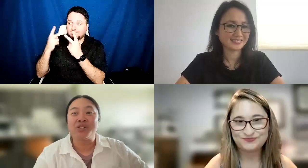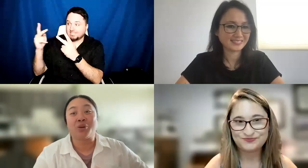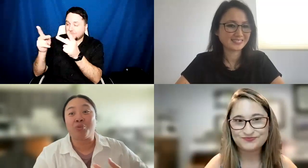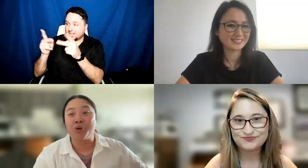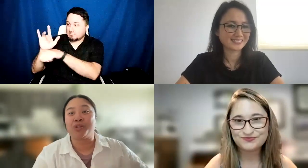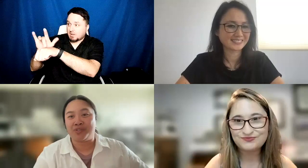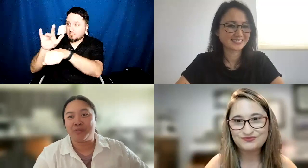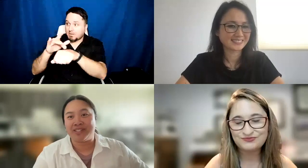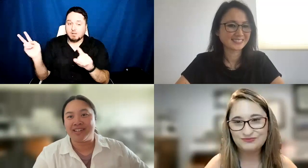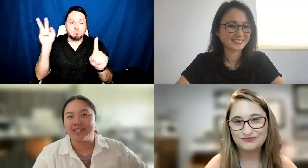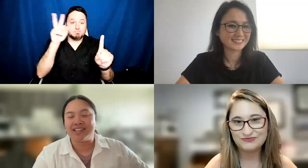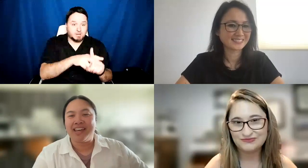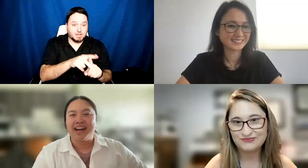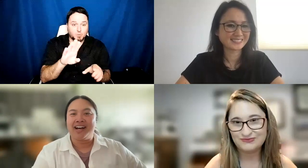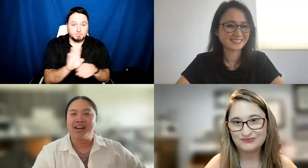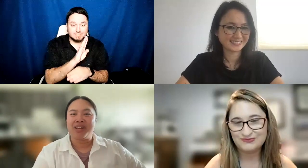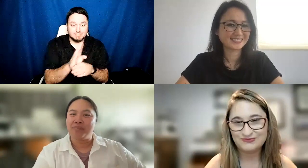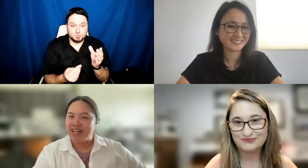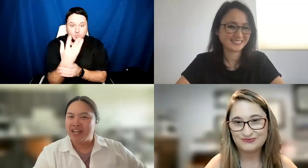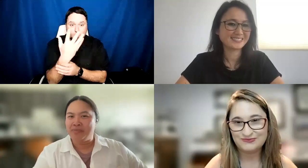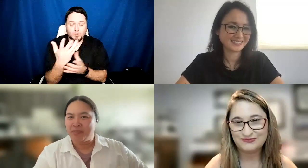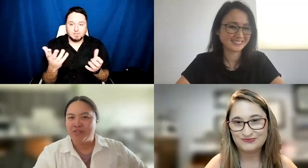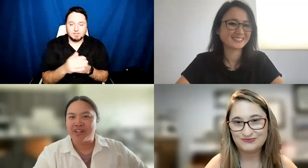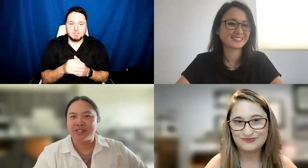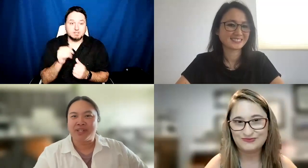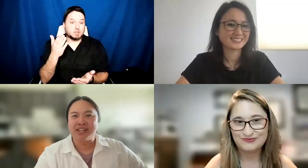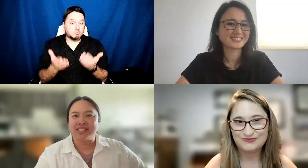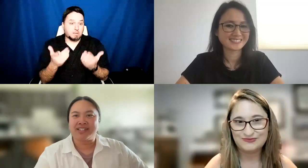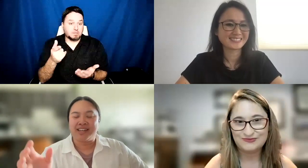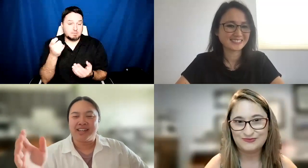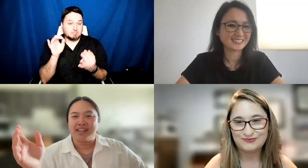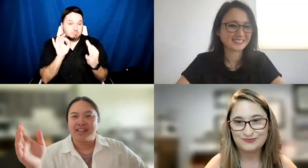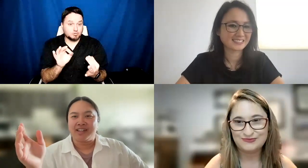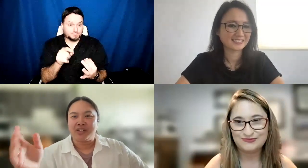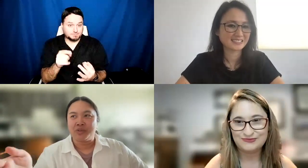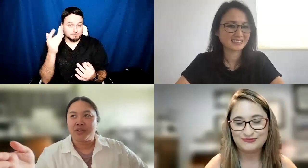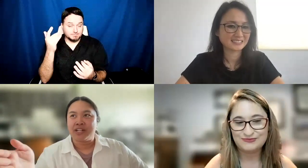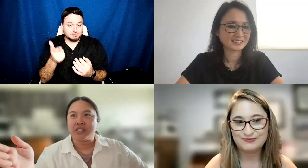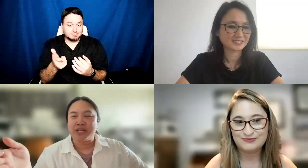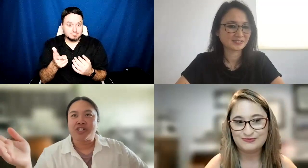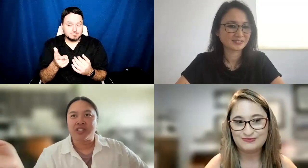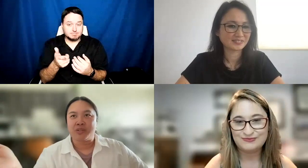and into the growth of your business. And it might kind of be perfect because your expansion